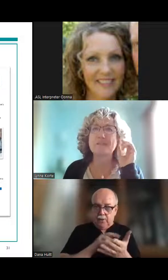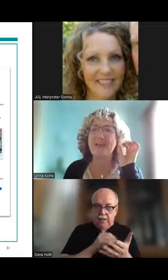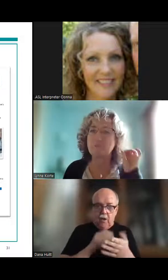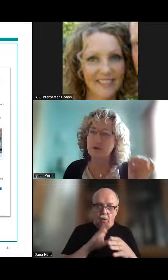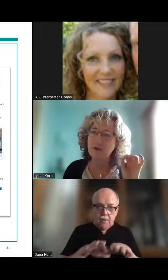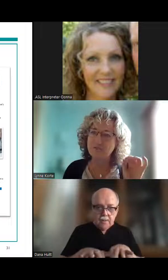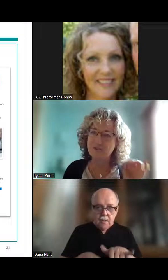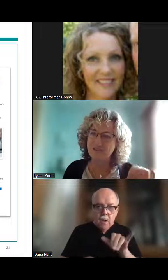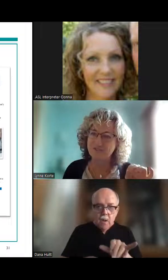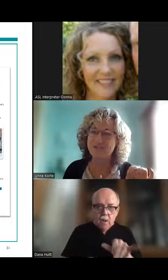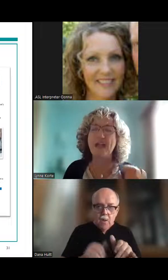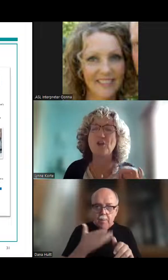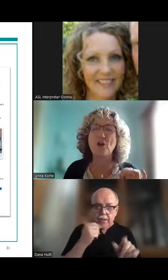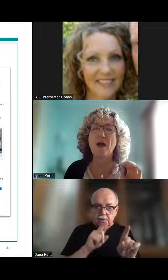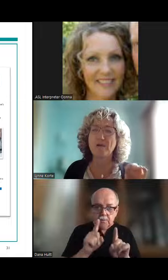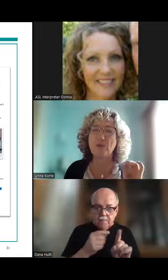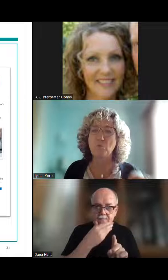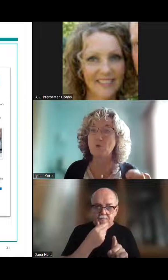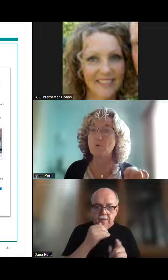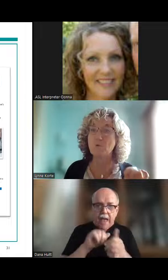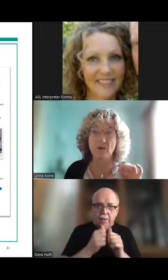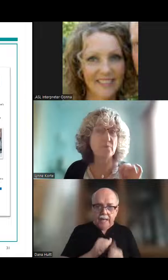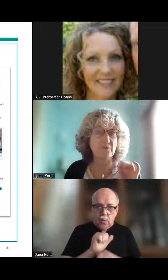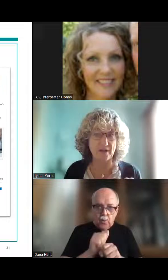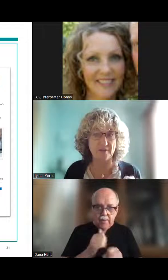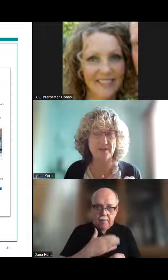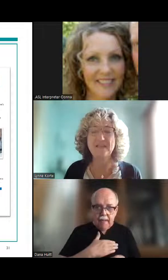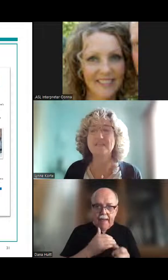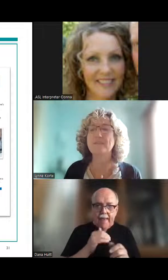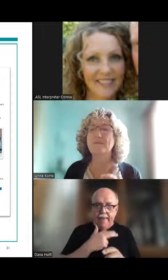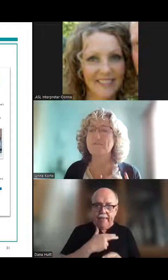an ALTSA training page that talks about the different trainings that are available and in the languages